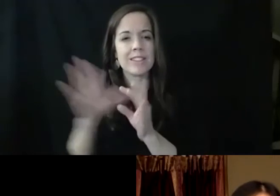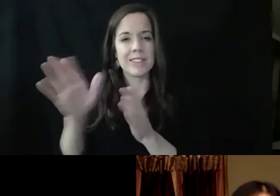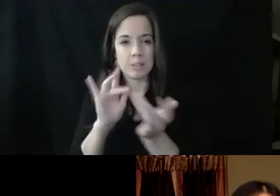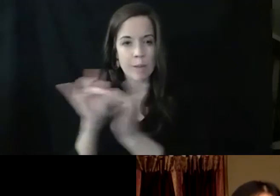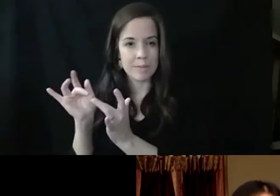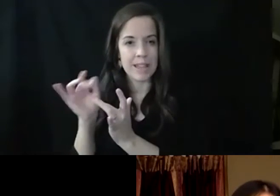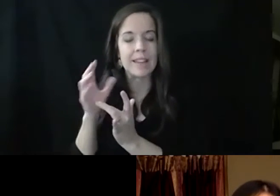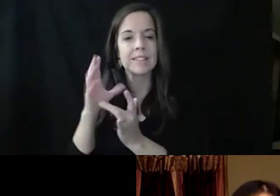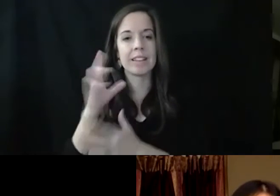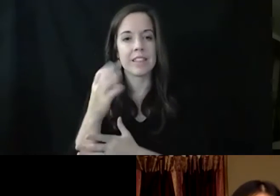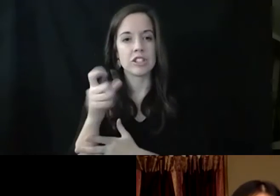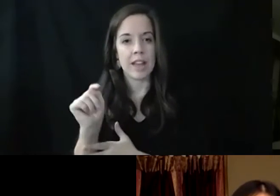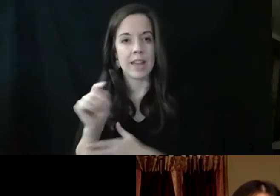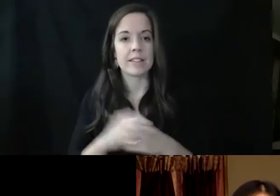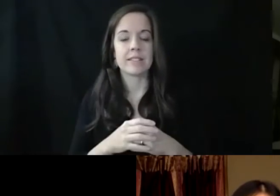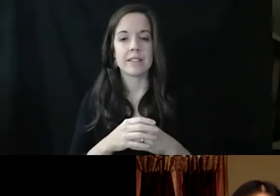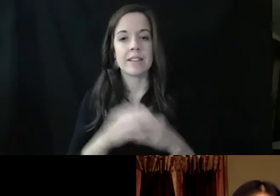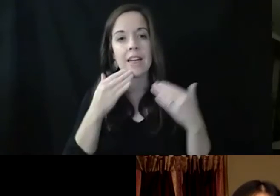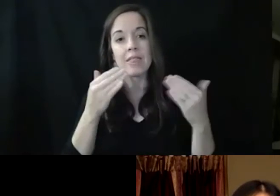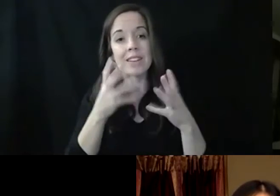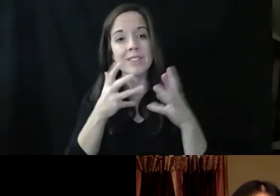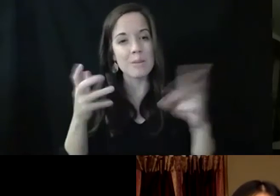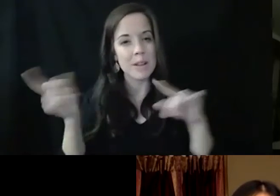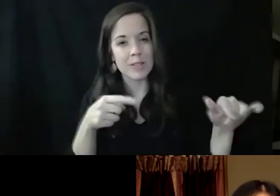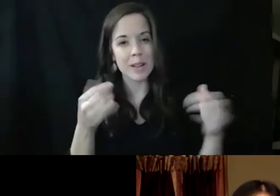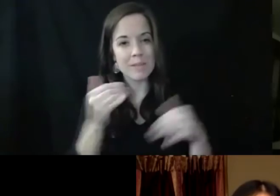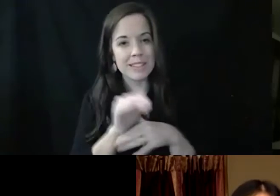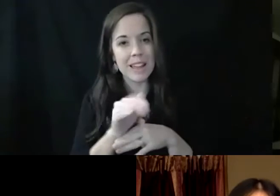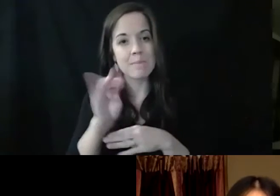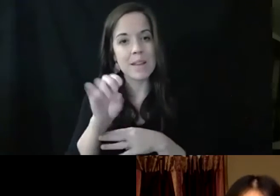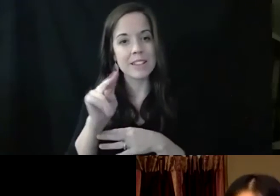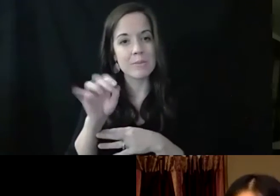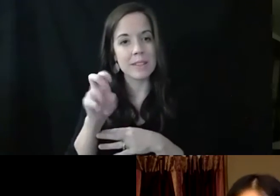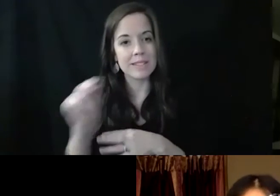the chat. Thank you so much for being here with us tonight, Benjamin.